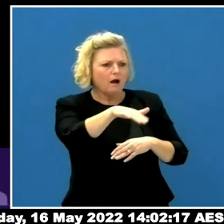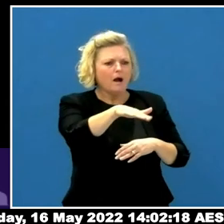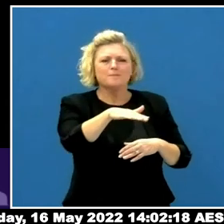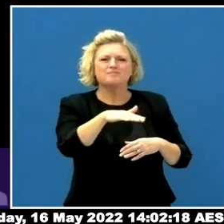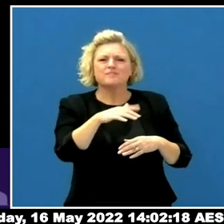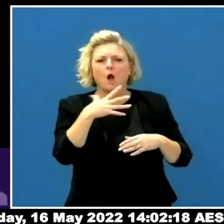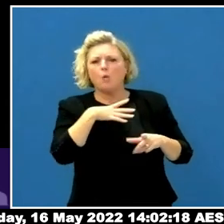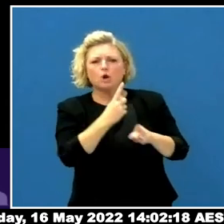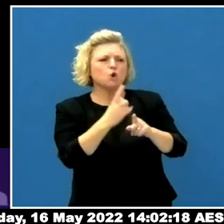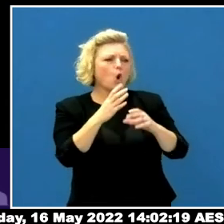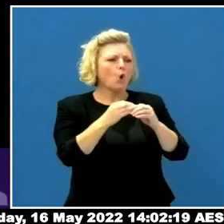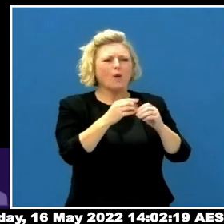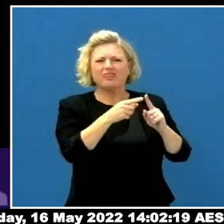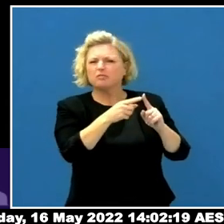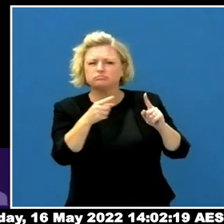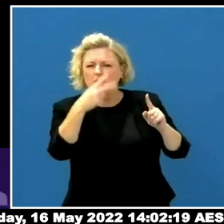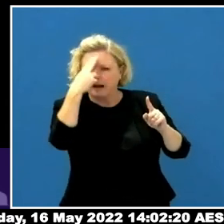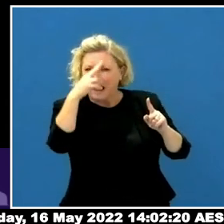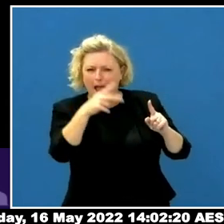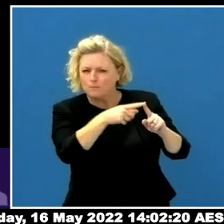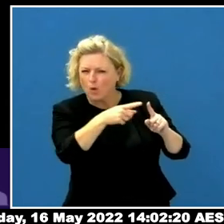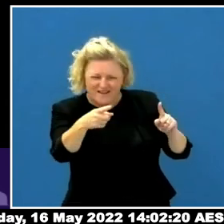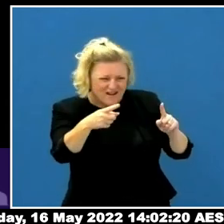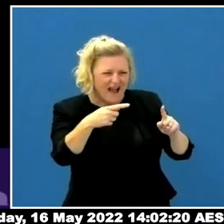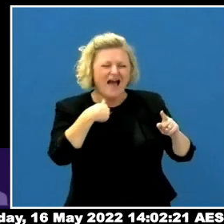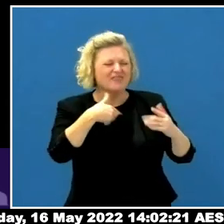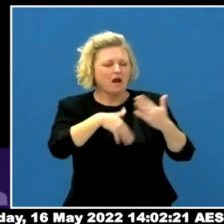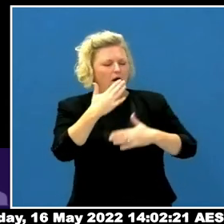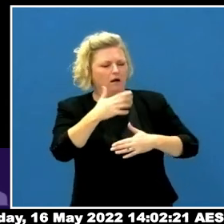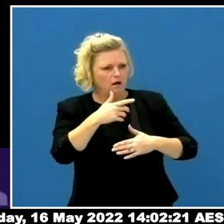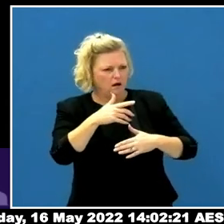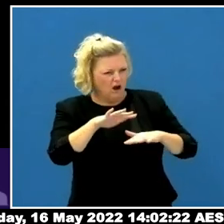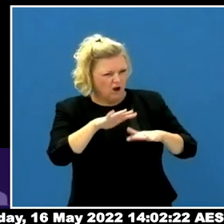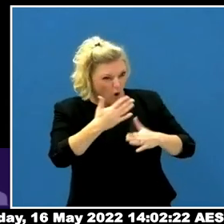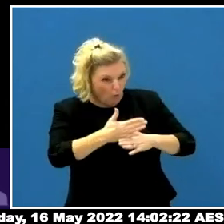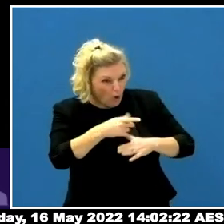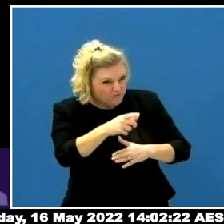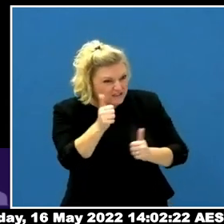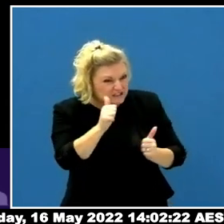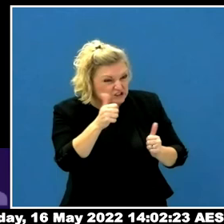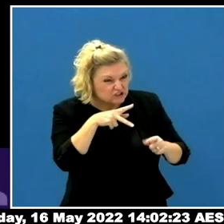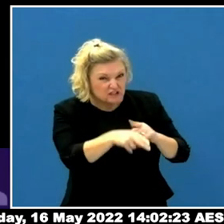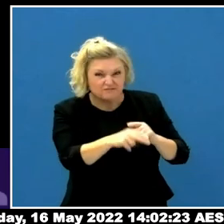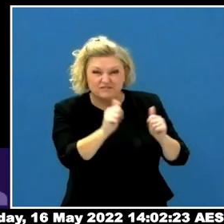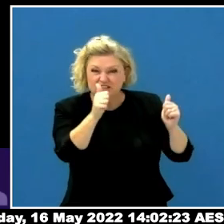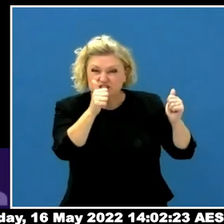I think you estimate don't you, the number of Team Leaders over the last